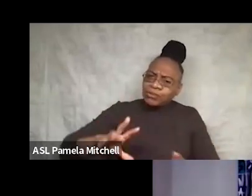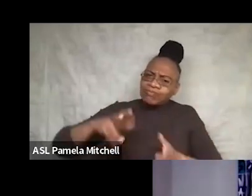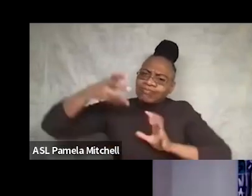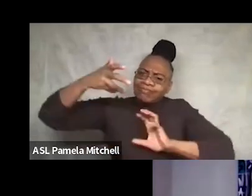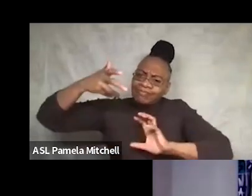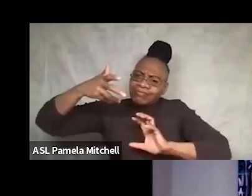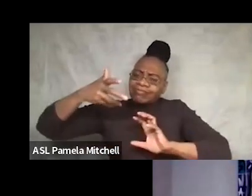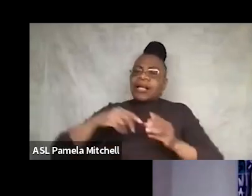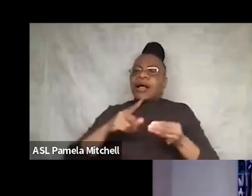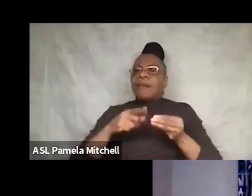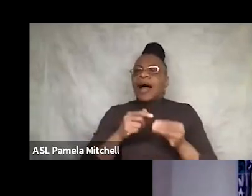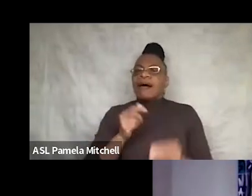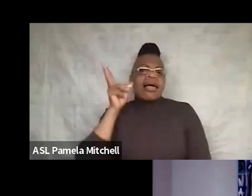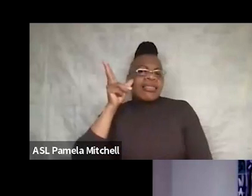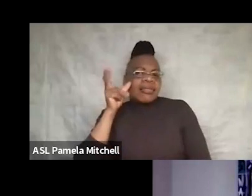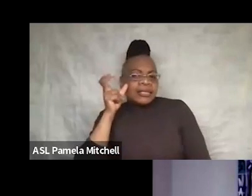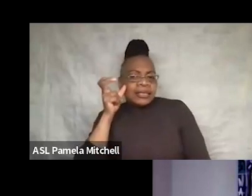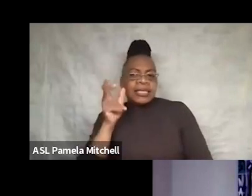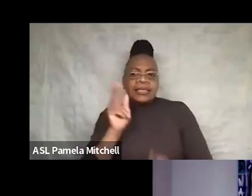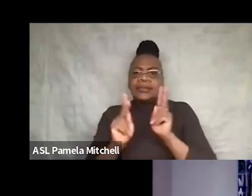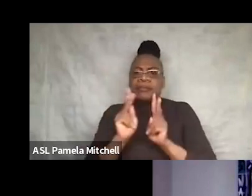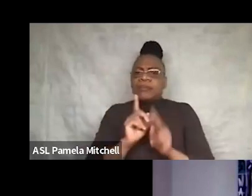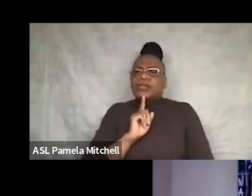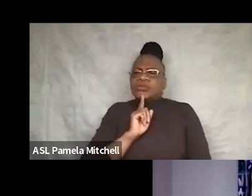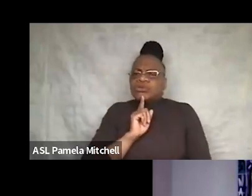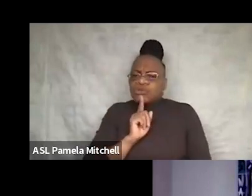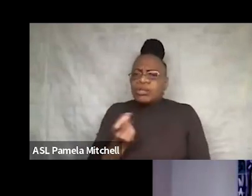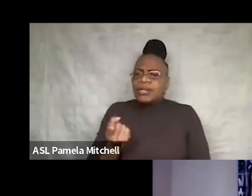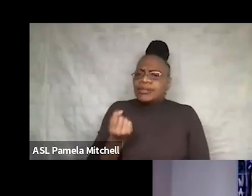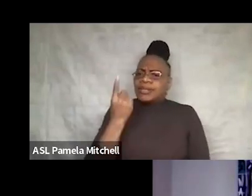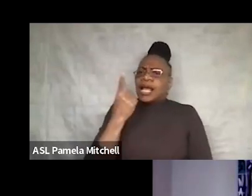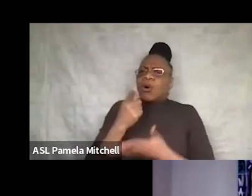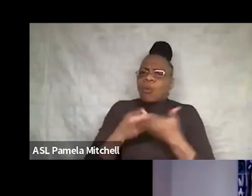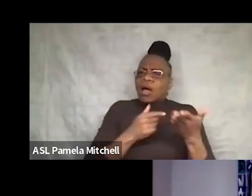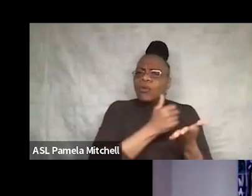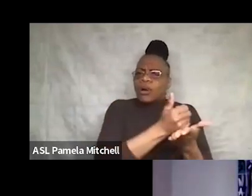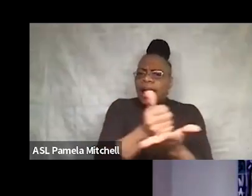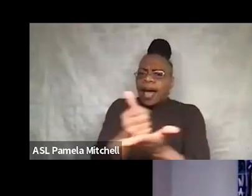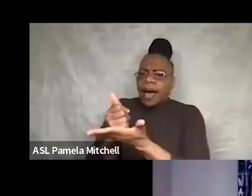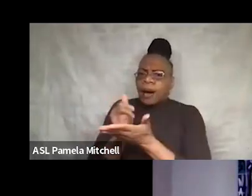and without really truly understanding what would help them the most and what would feel meaningful to them.